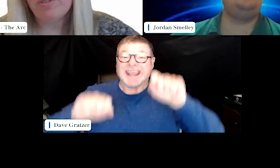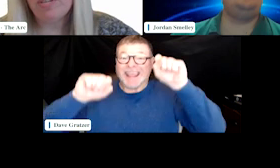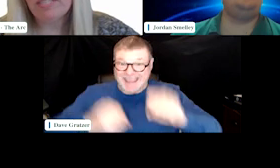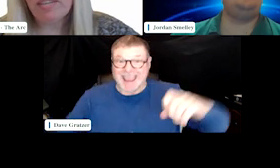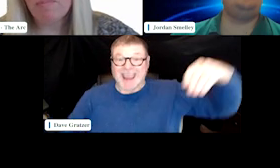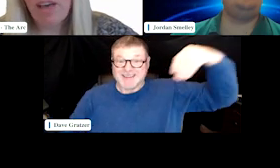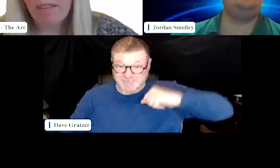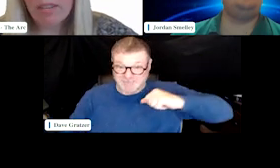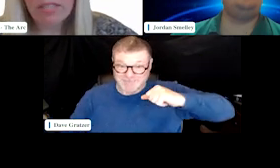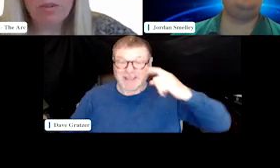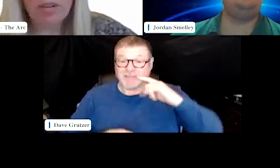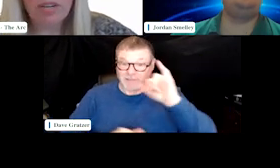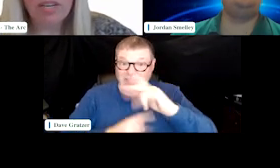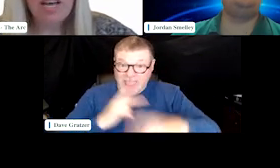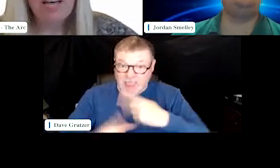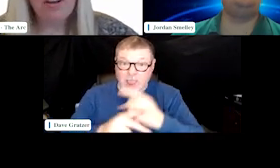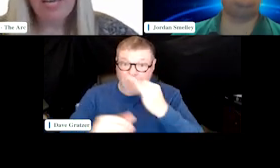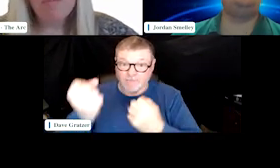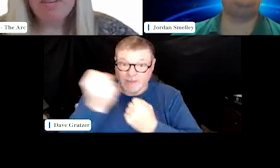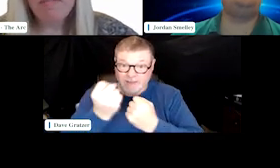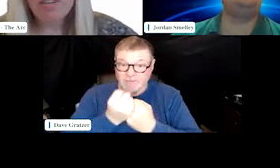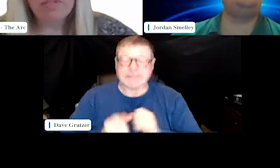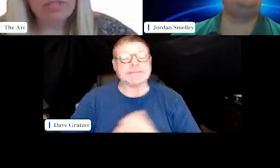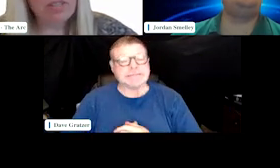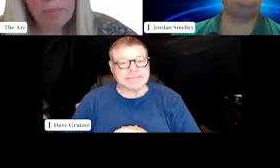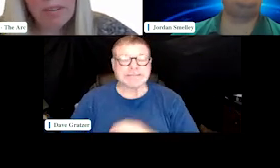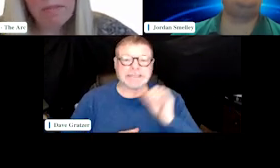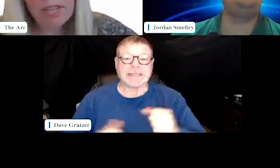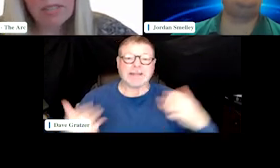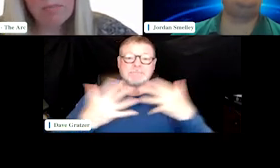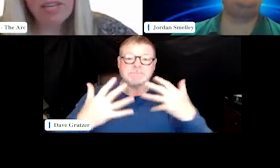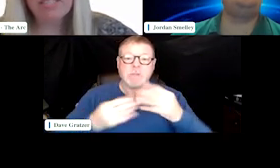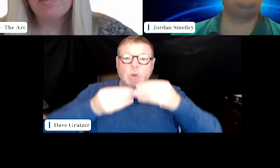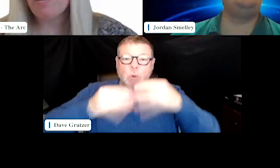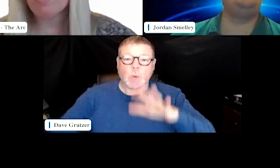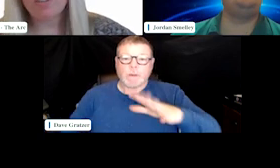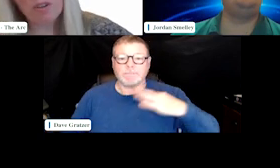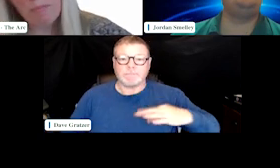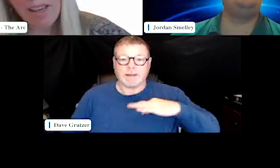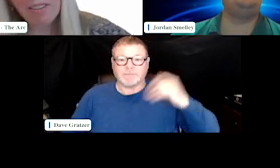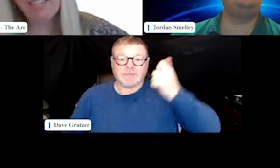for doing this type of advocacy work, there can be fear of losing their benefits because if they make a certain amount